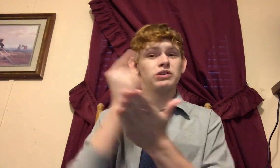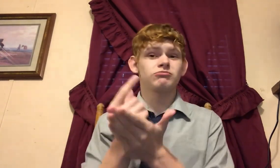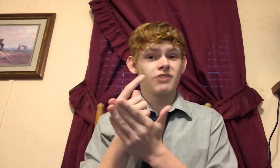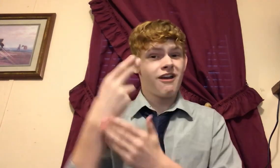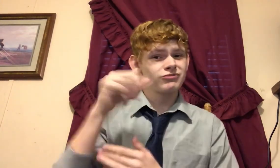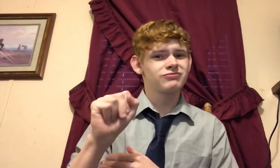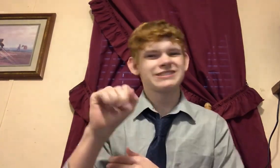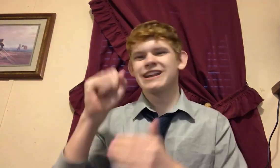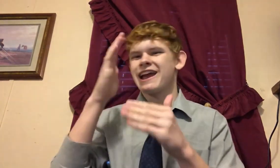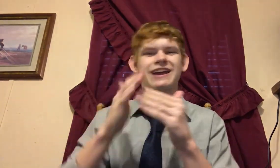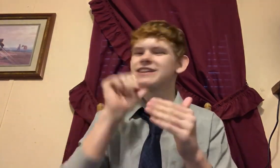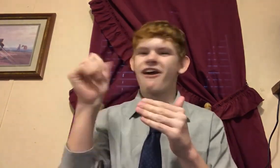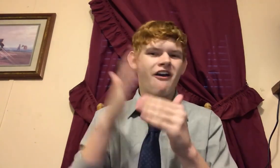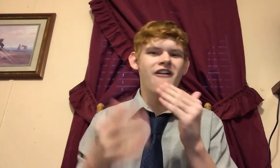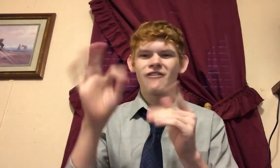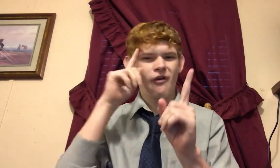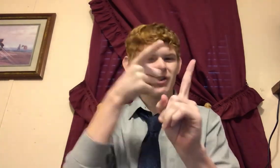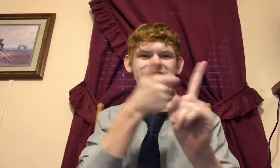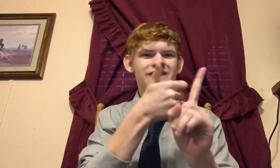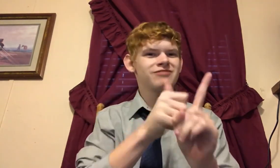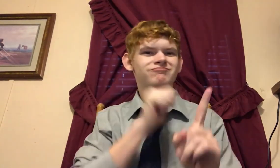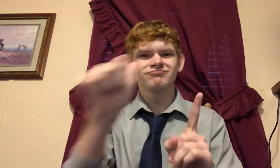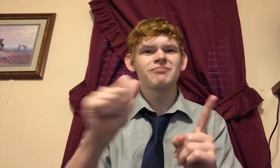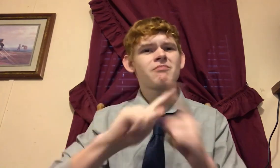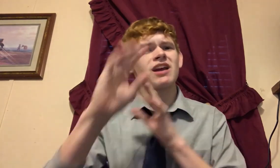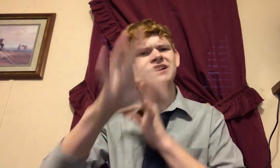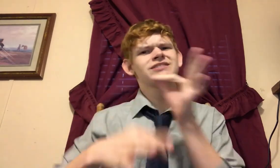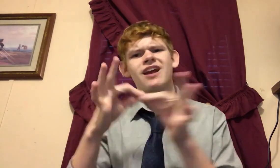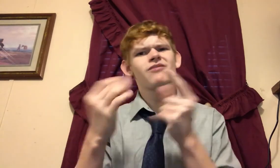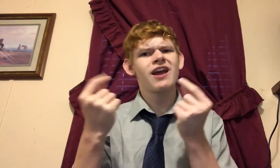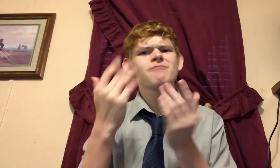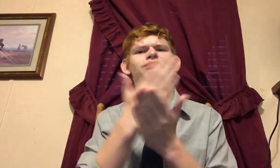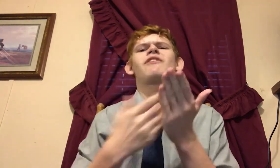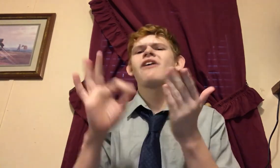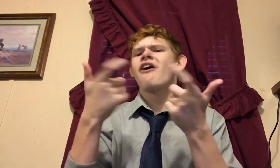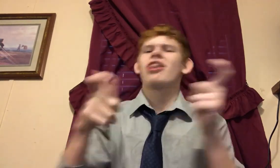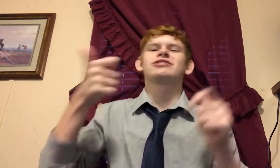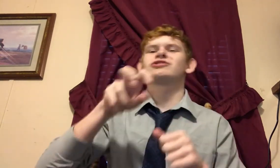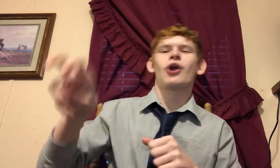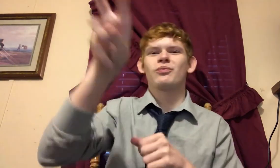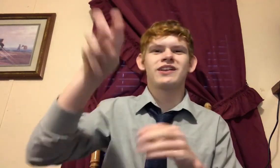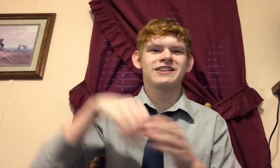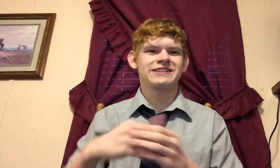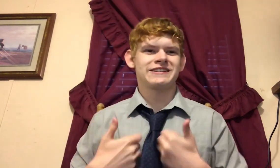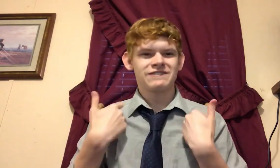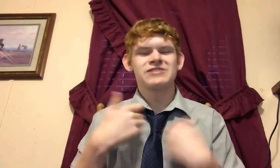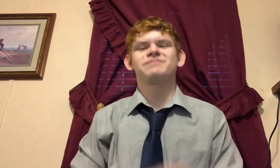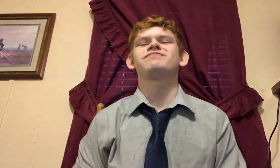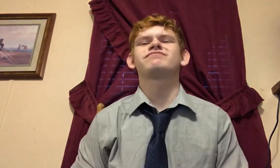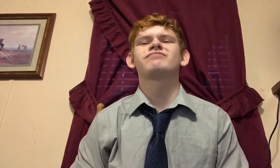High school graduation is not the end goal. Instead, it is part of a larger journey in life.